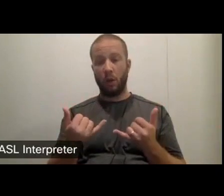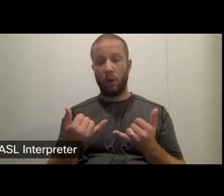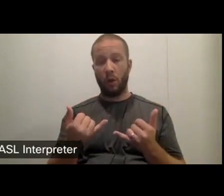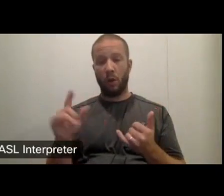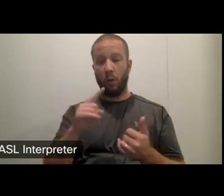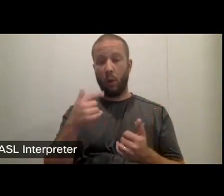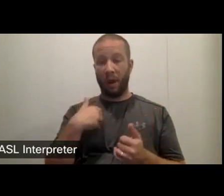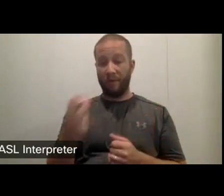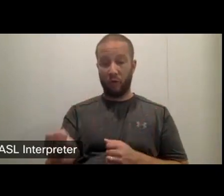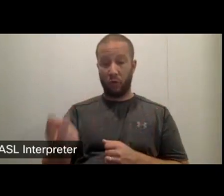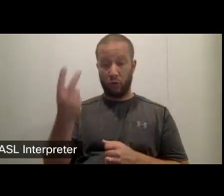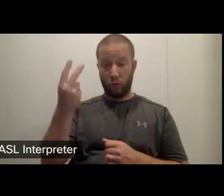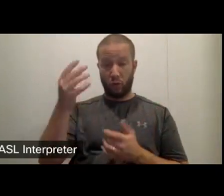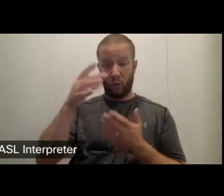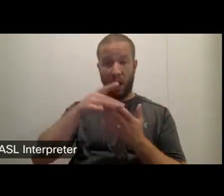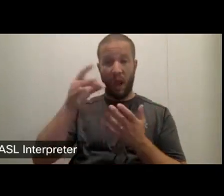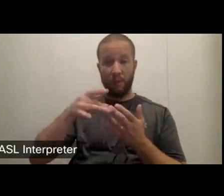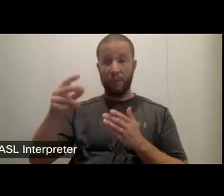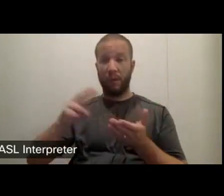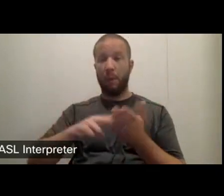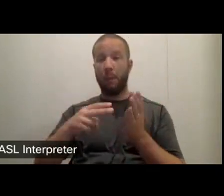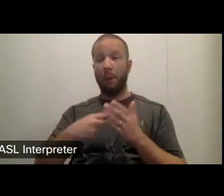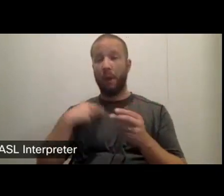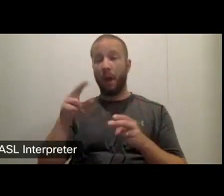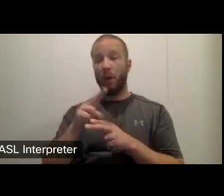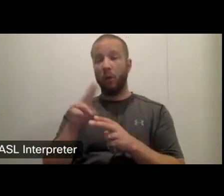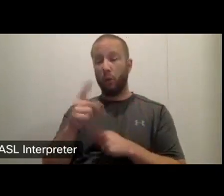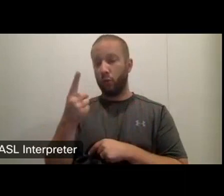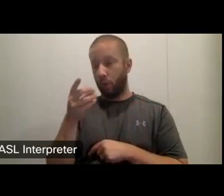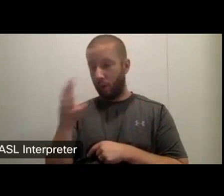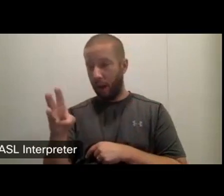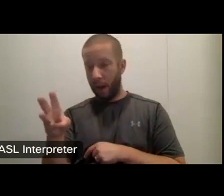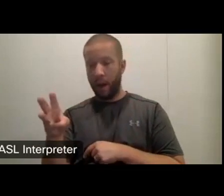two options to get where I'm going I can take a wamata route one way or I could take a circular or